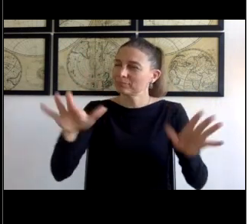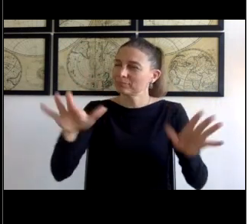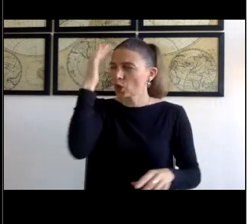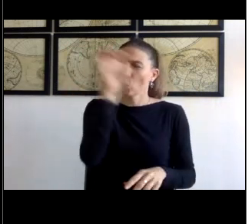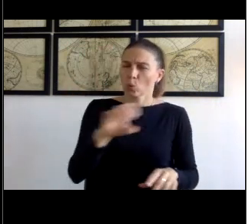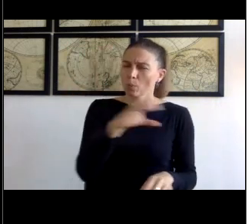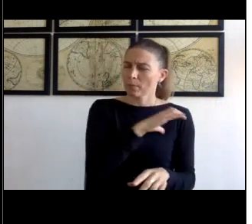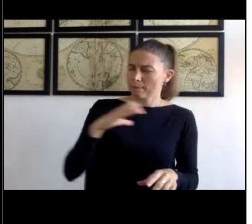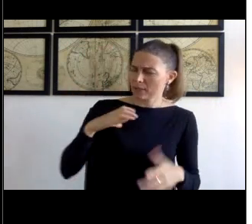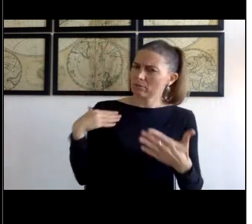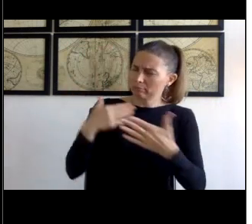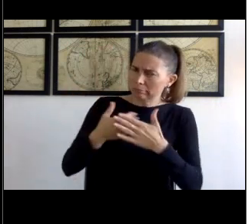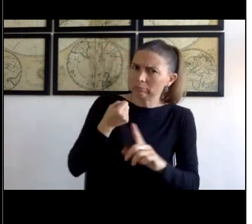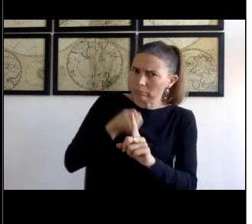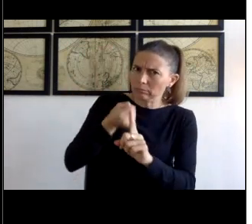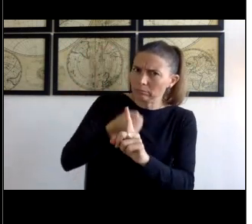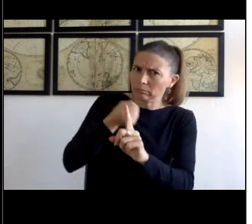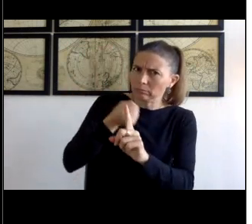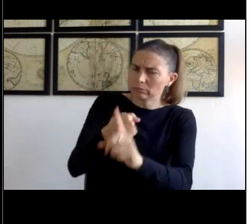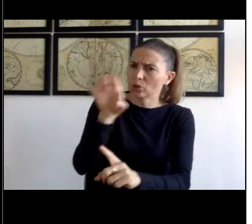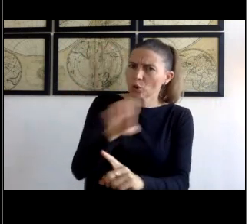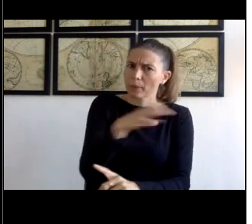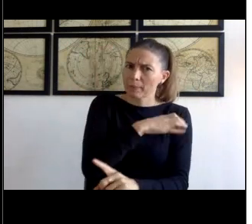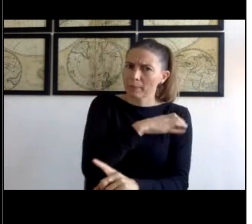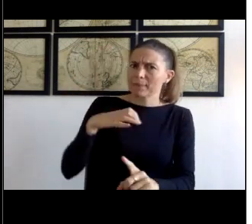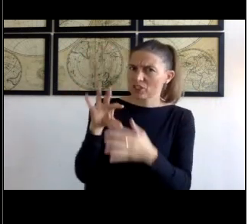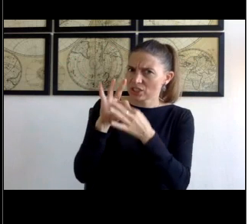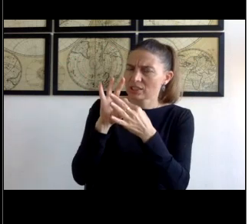on this aspect in the past years.